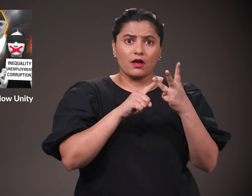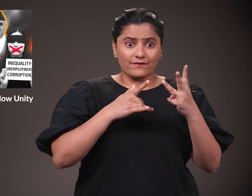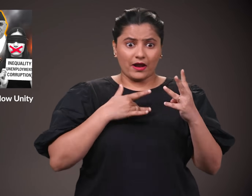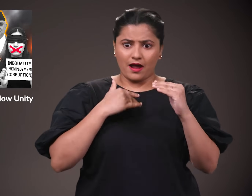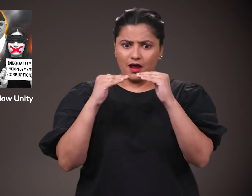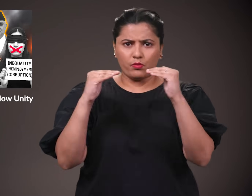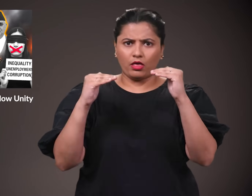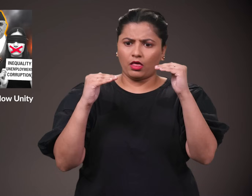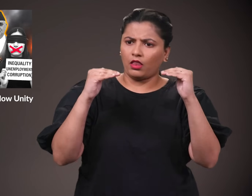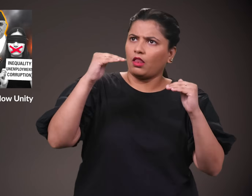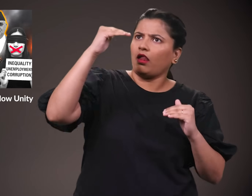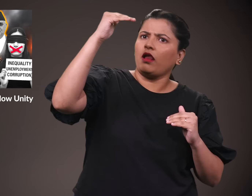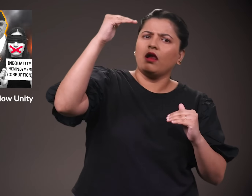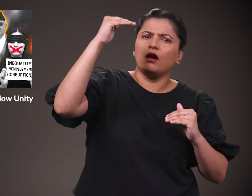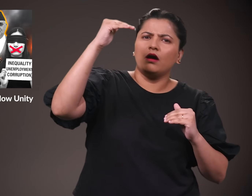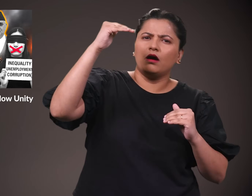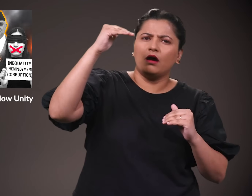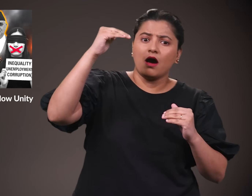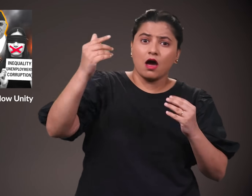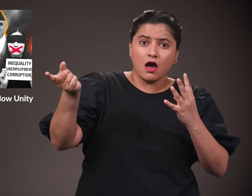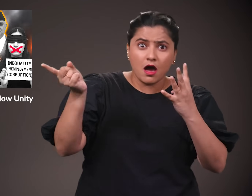3. Inequality was clear and growing.